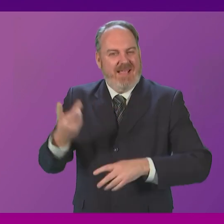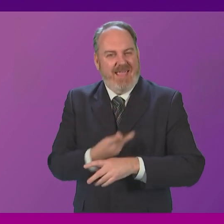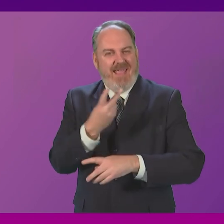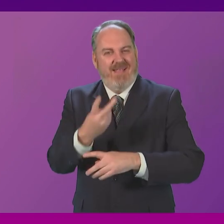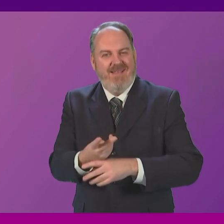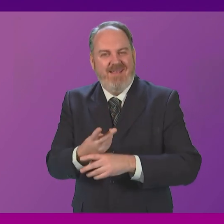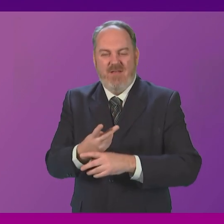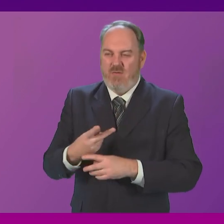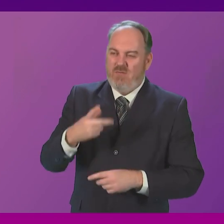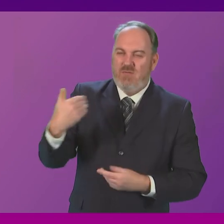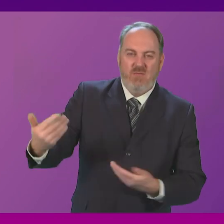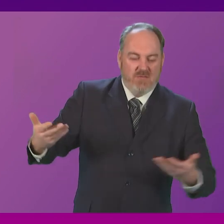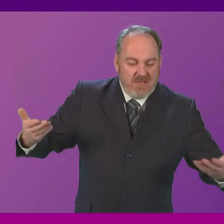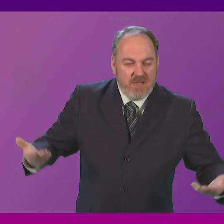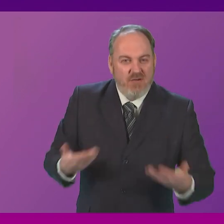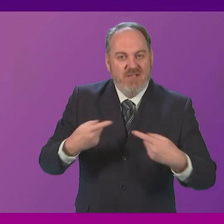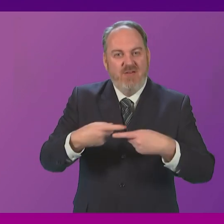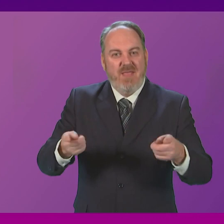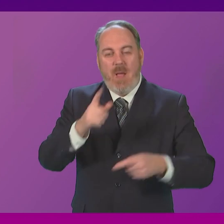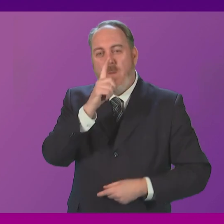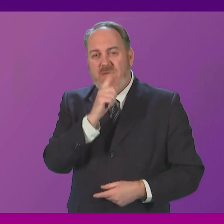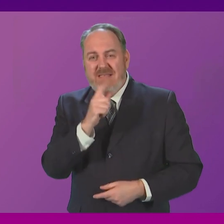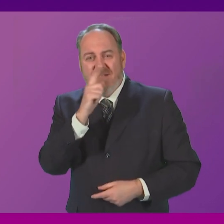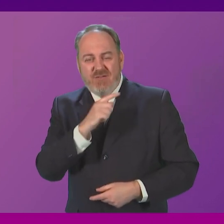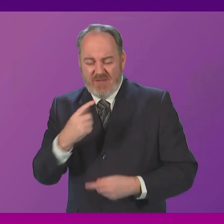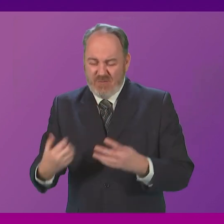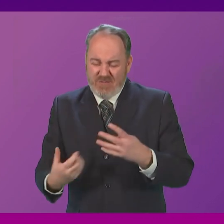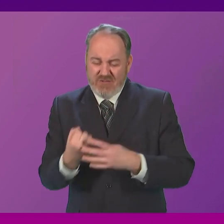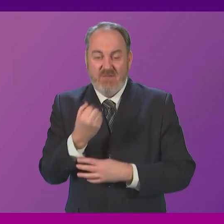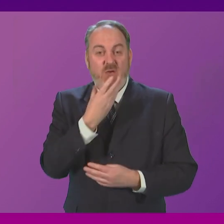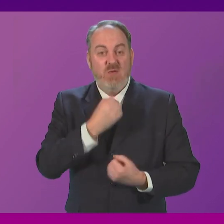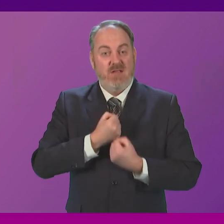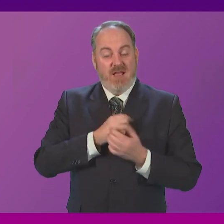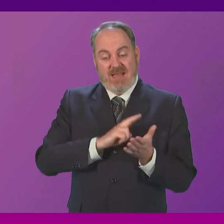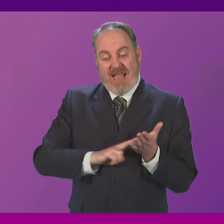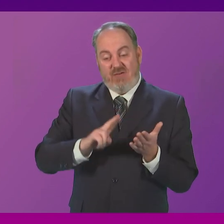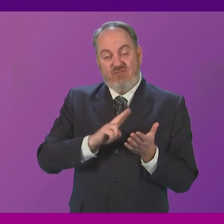potential of our people and our natural resources—a Scotland that delivers for those working in